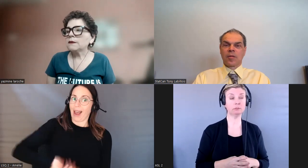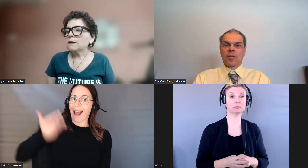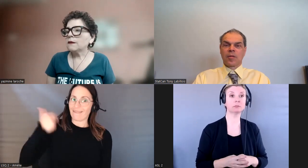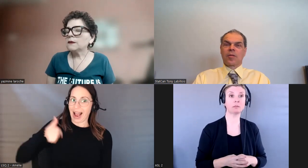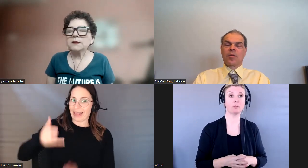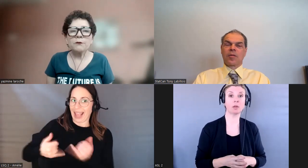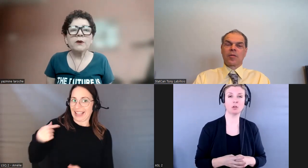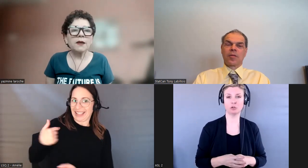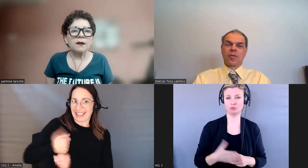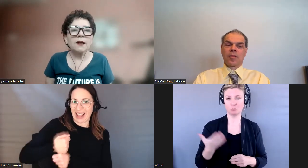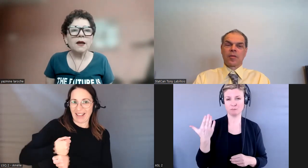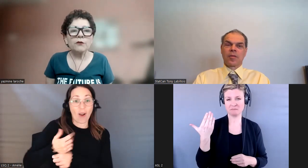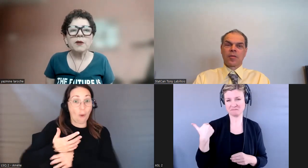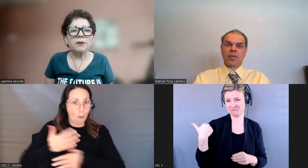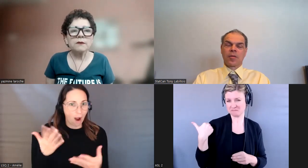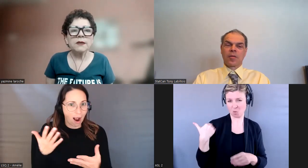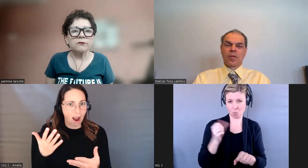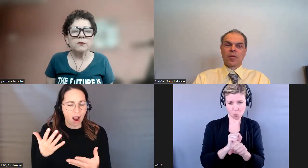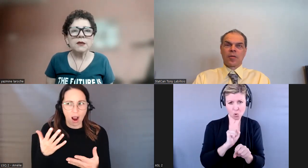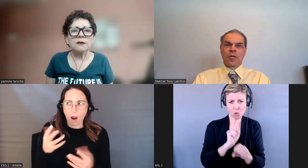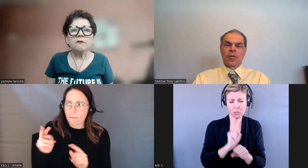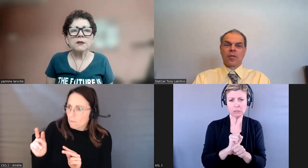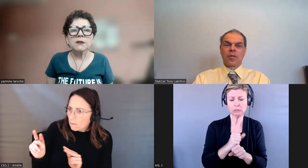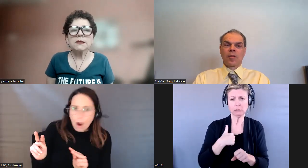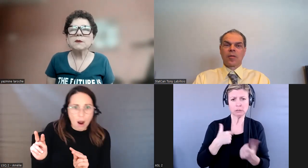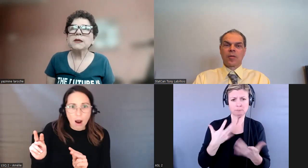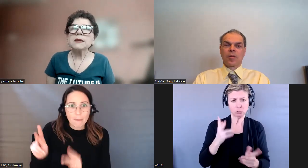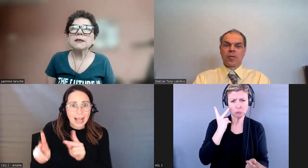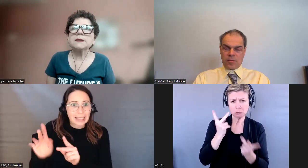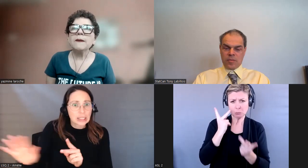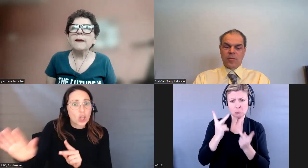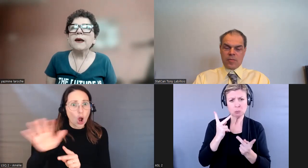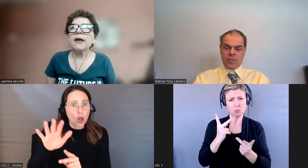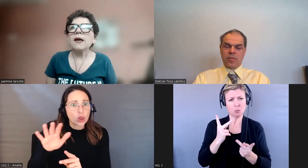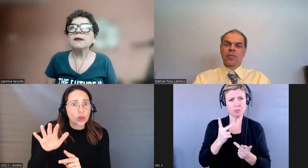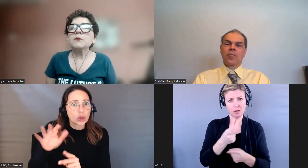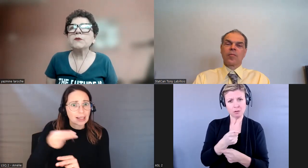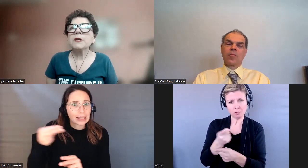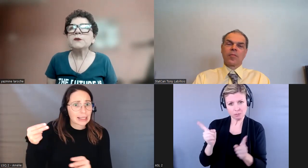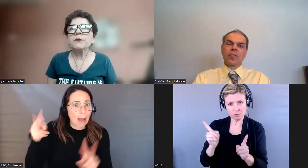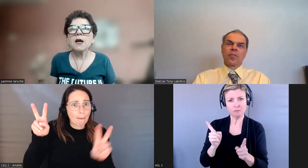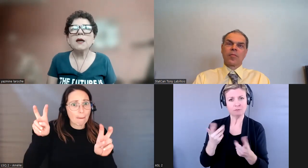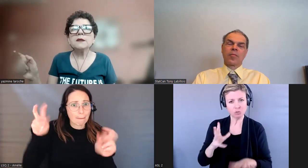the suffering of people who lived with invisible disabilities and it was a very different kind